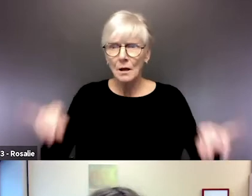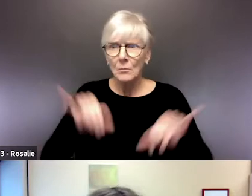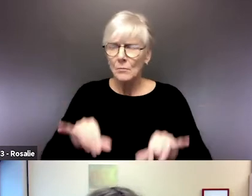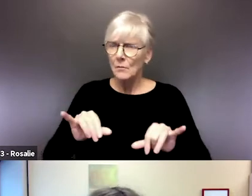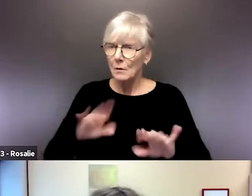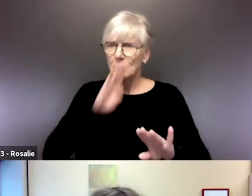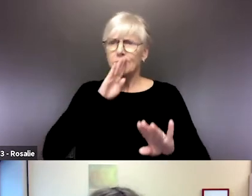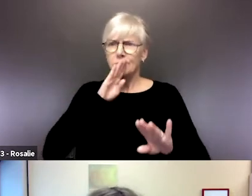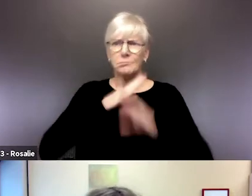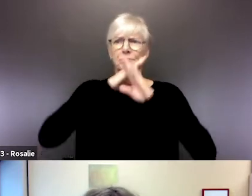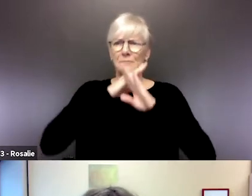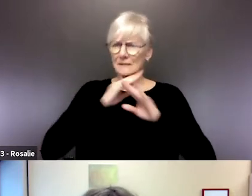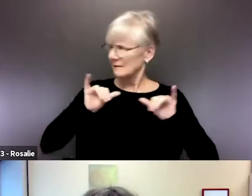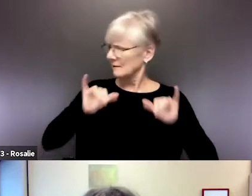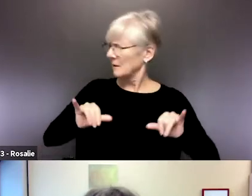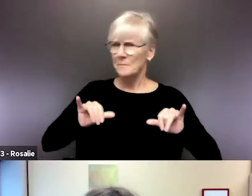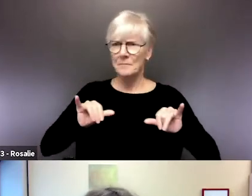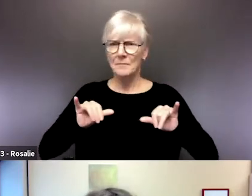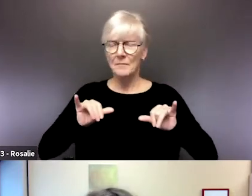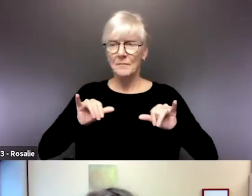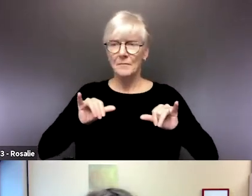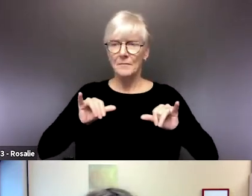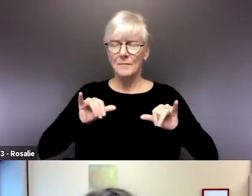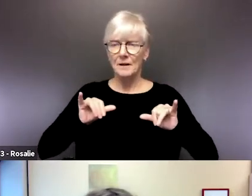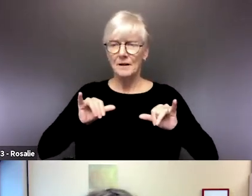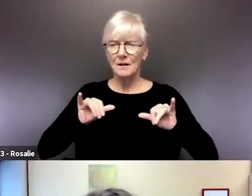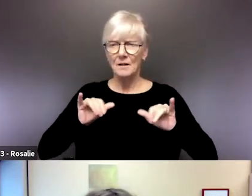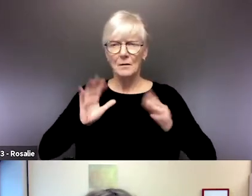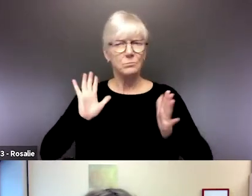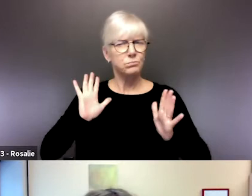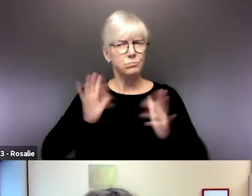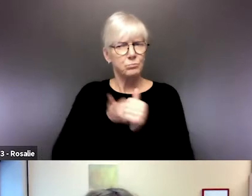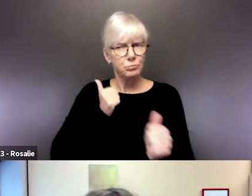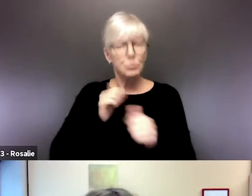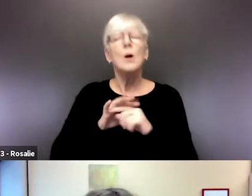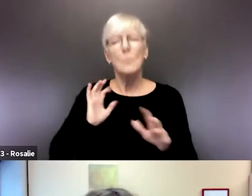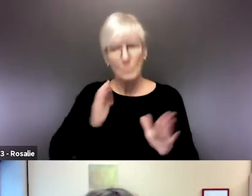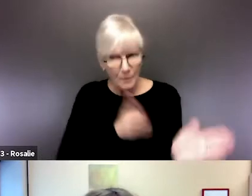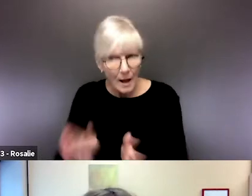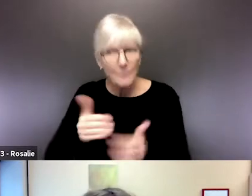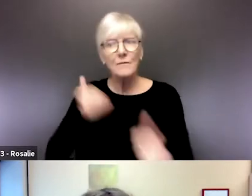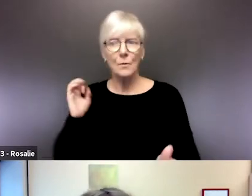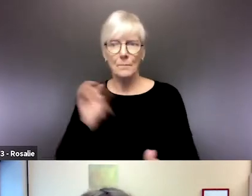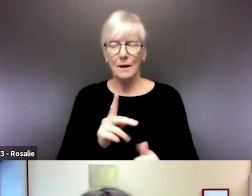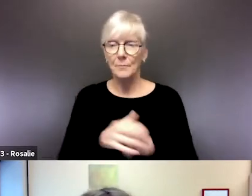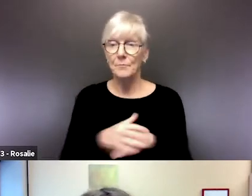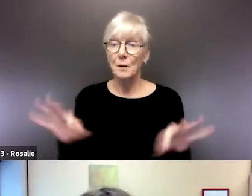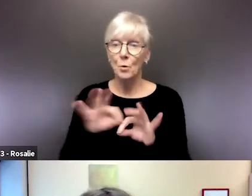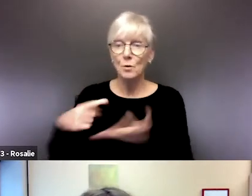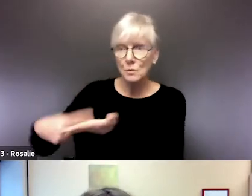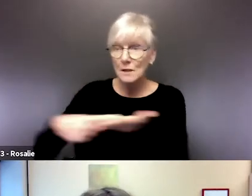that preceded the absence from work. A space is created to discuss work related issues and action